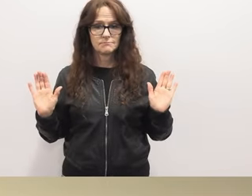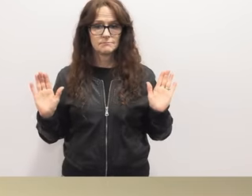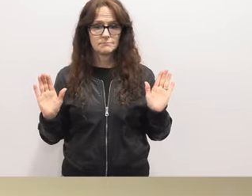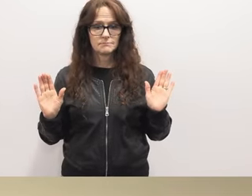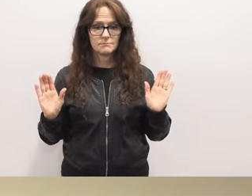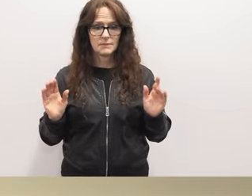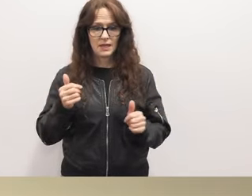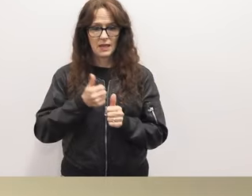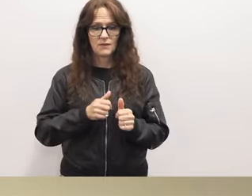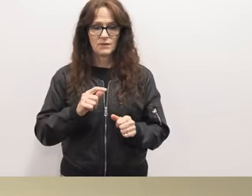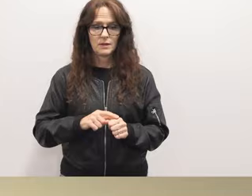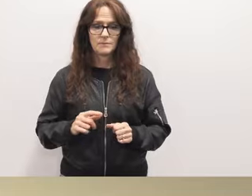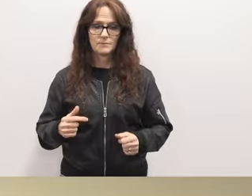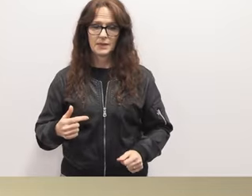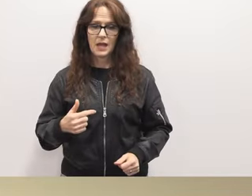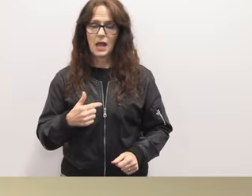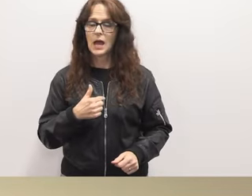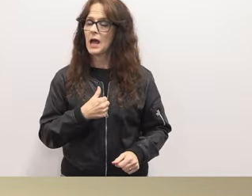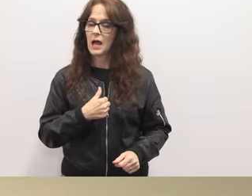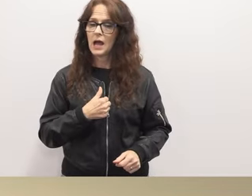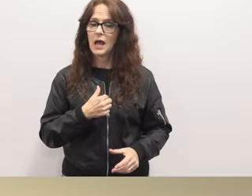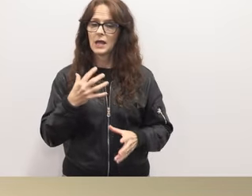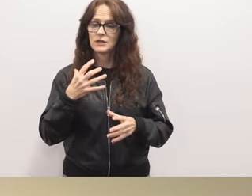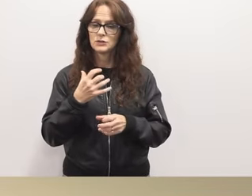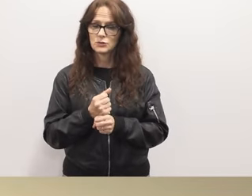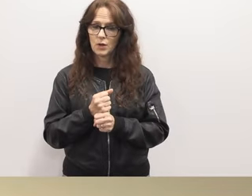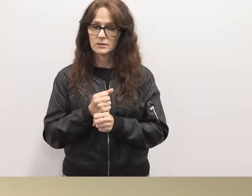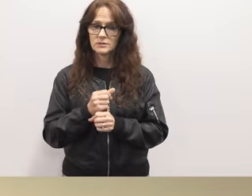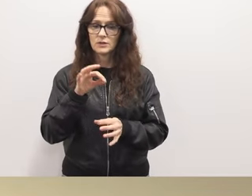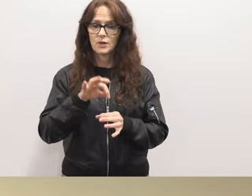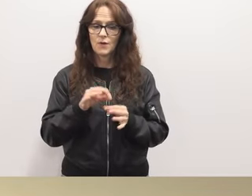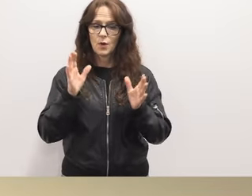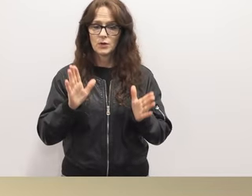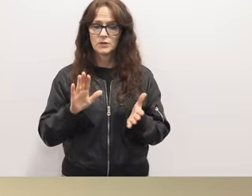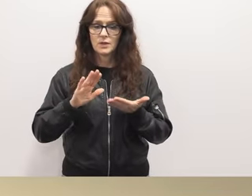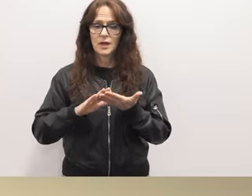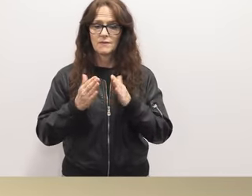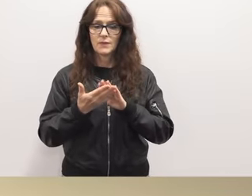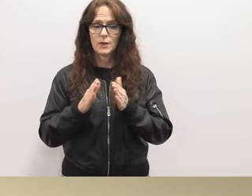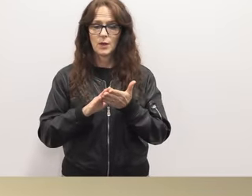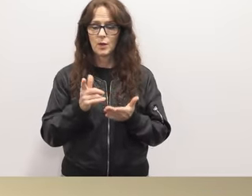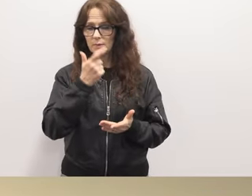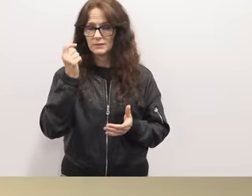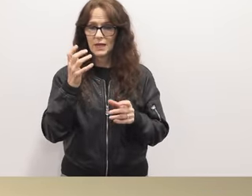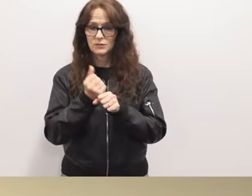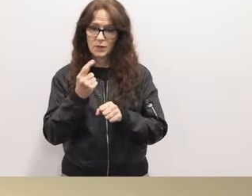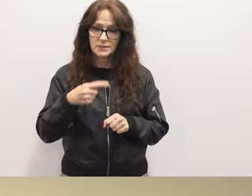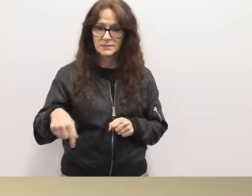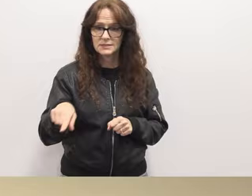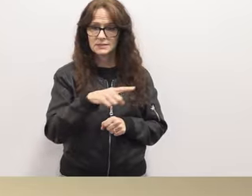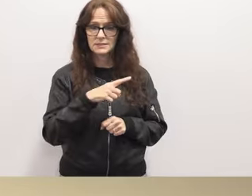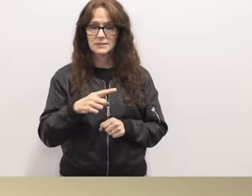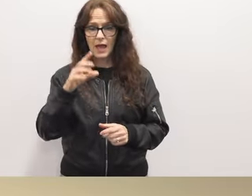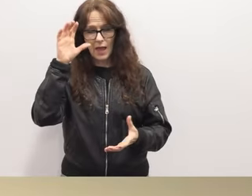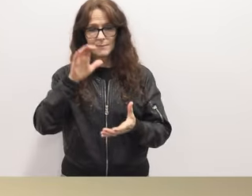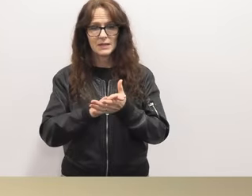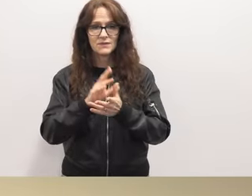"I trust the voters of this community and because I trust the voters in this community, 'cause I believe in the people of this community